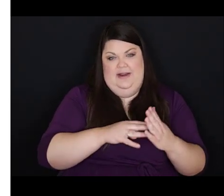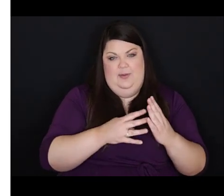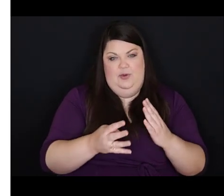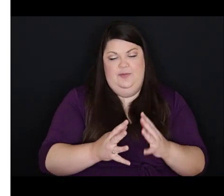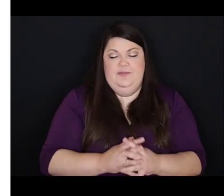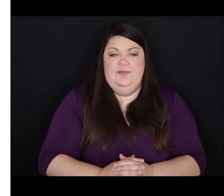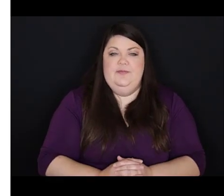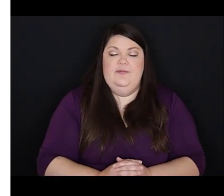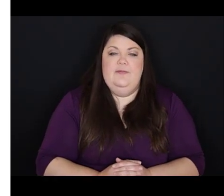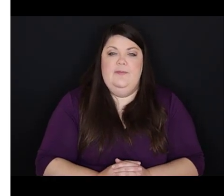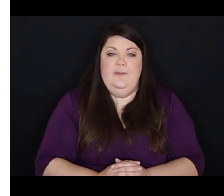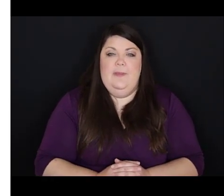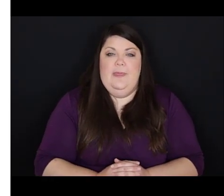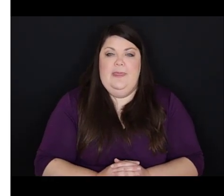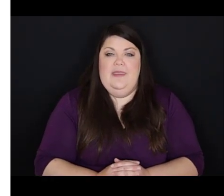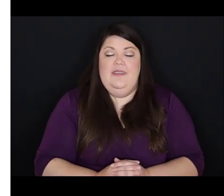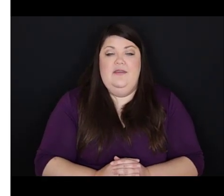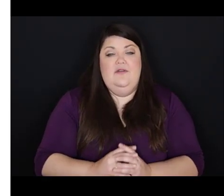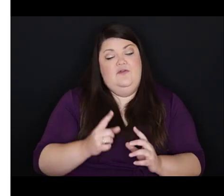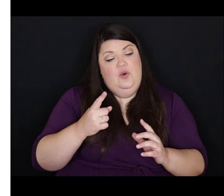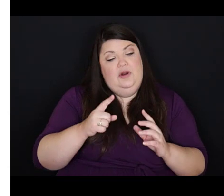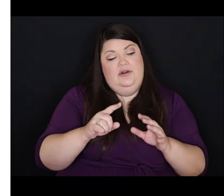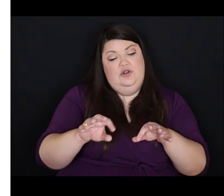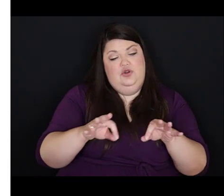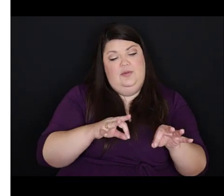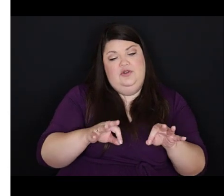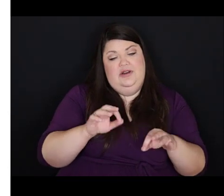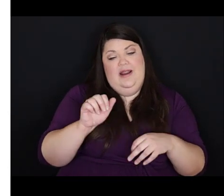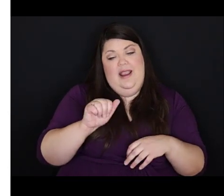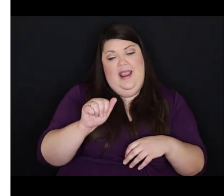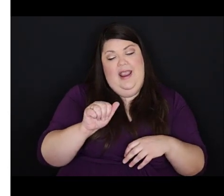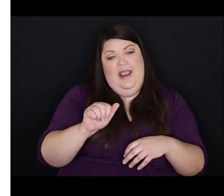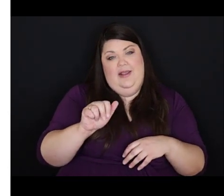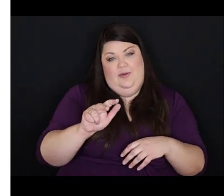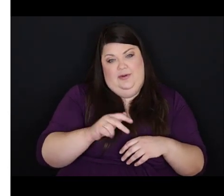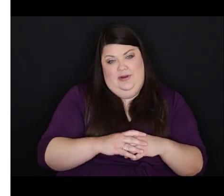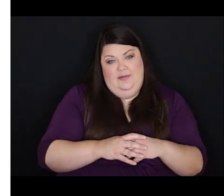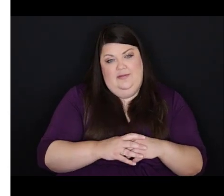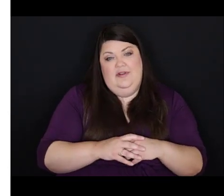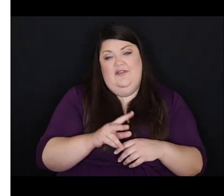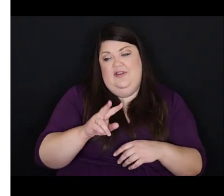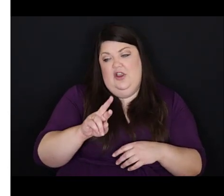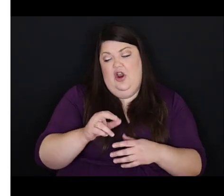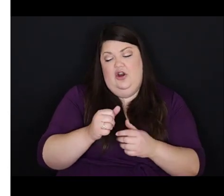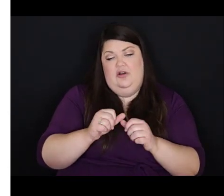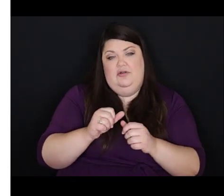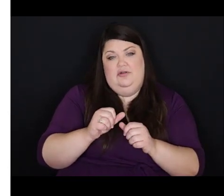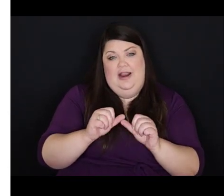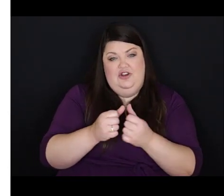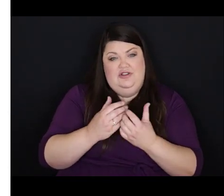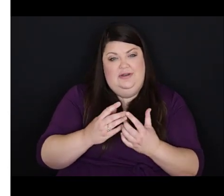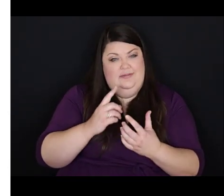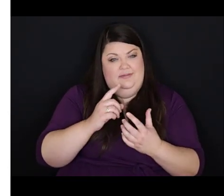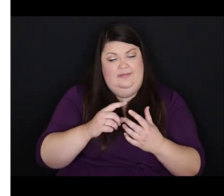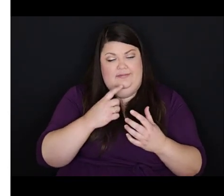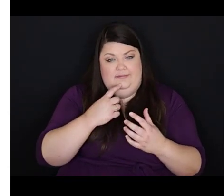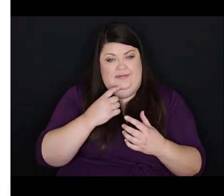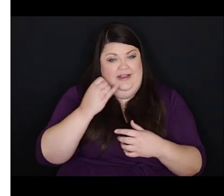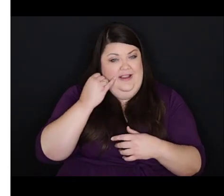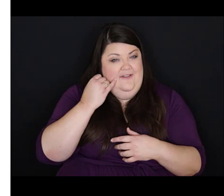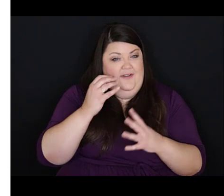For Description (a)(3), the VR agency would indicate whether the SRC its meeting quarterly and